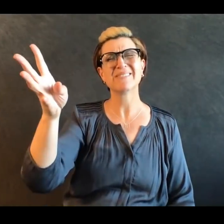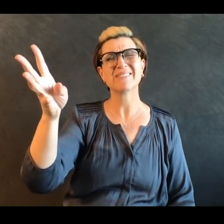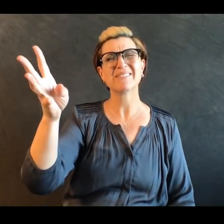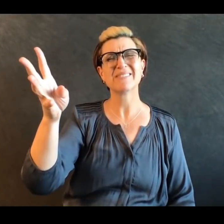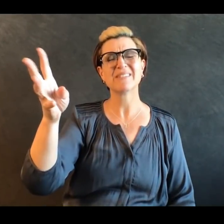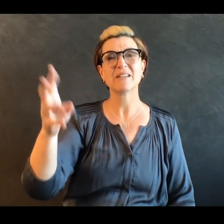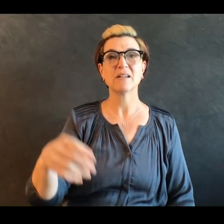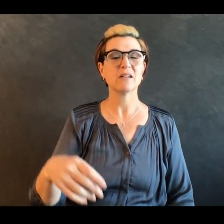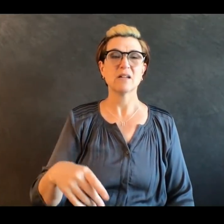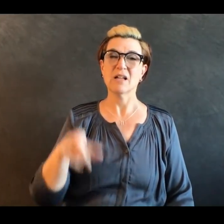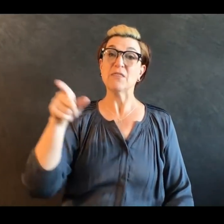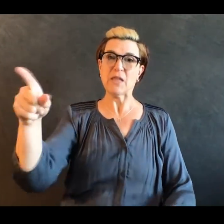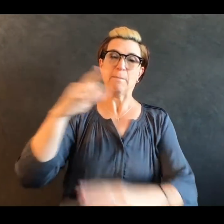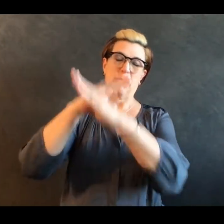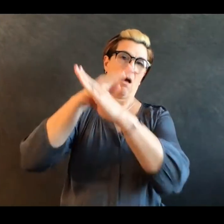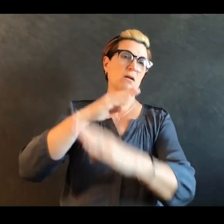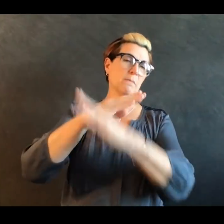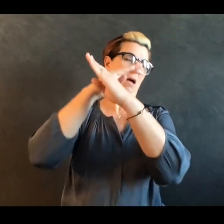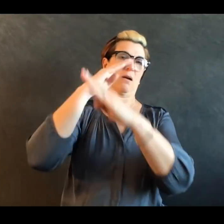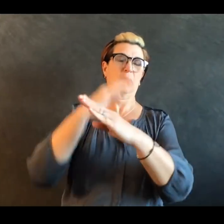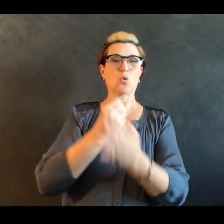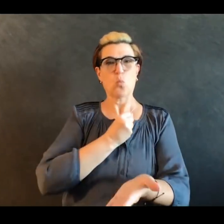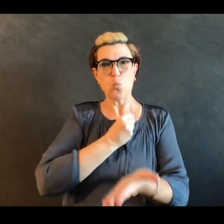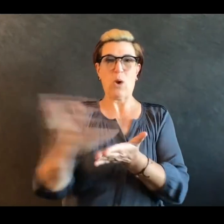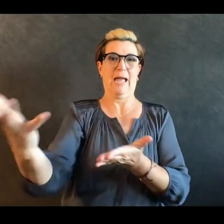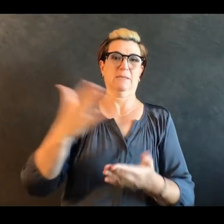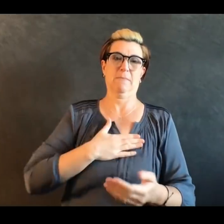waste of time if the house will not agree to that